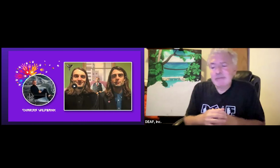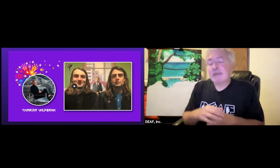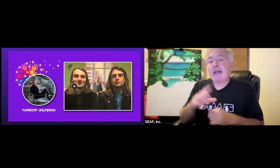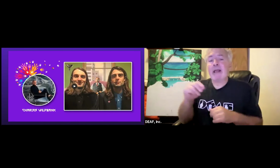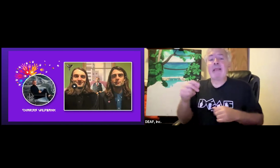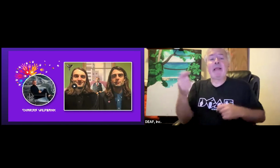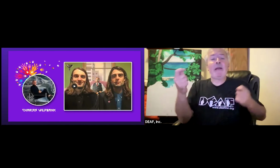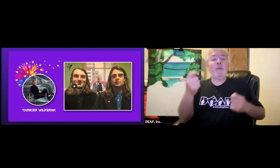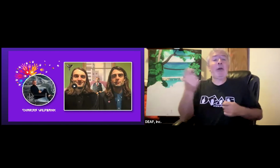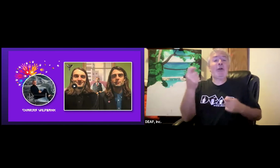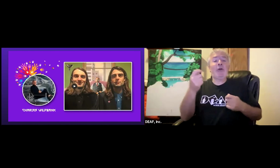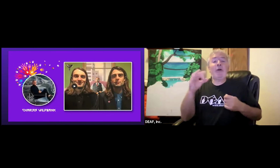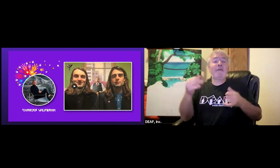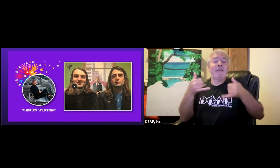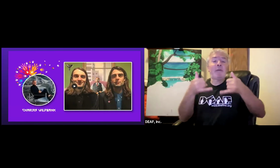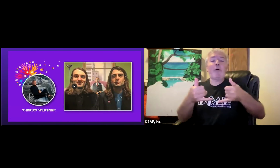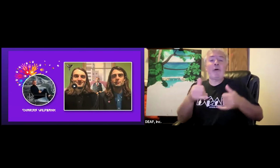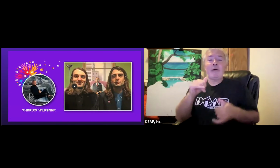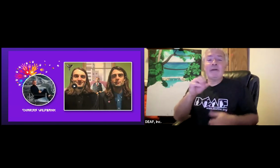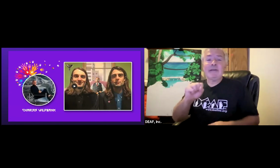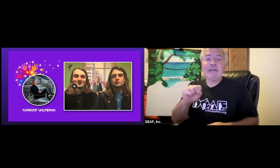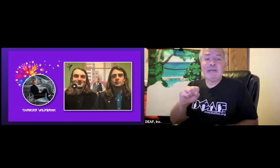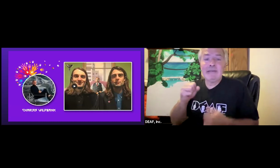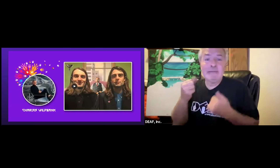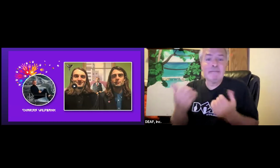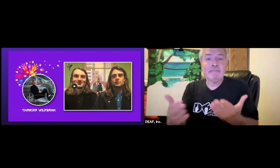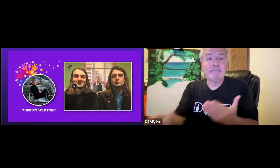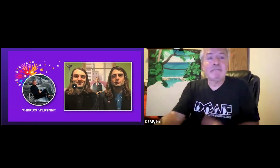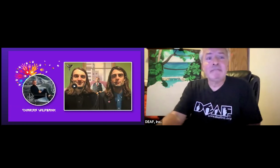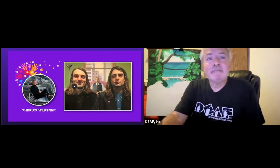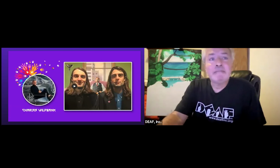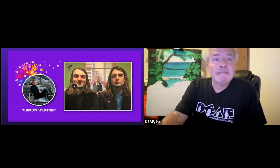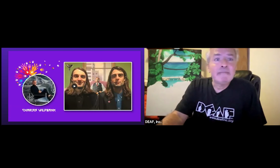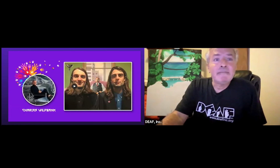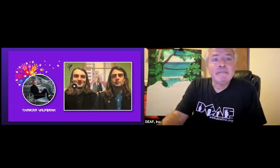We had to pick the final three, and the winner is ...